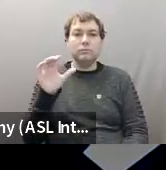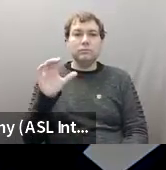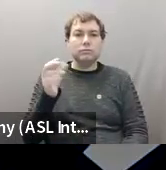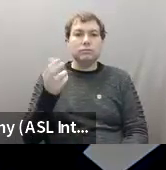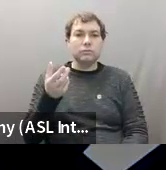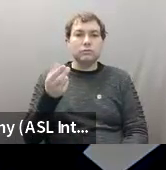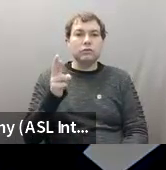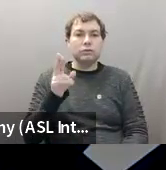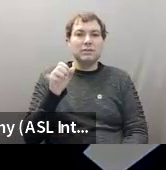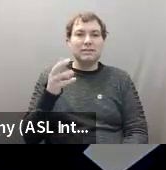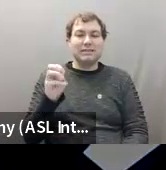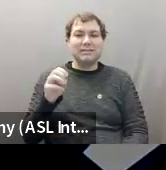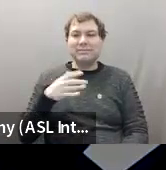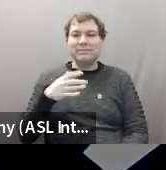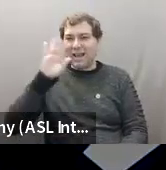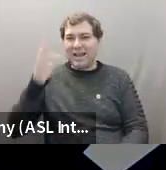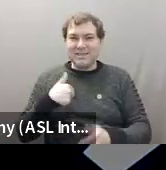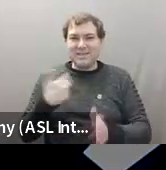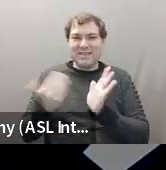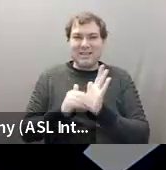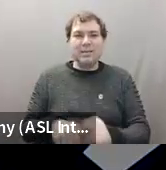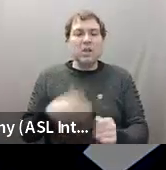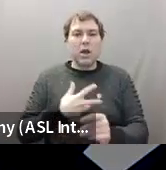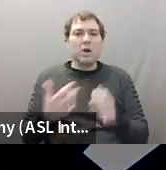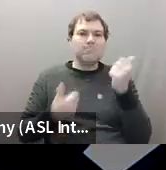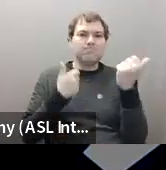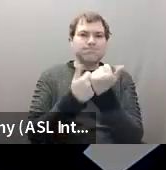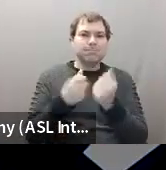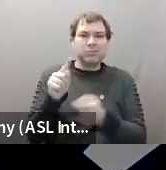Christinne Gray: So me again. I just wanted to kind of piggyback what Troy was saying